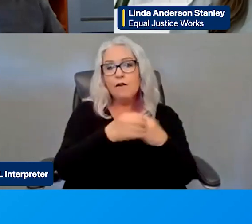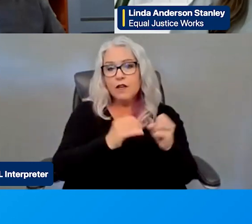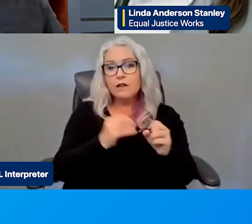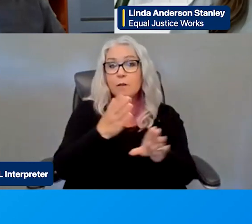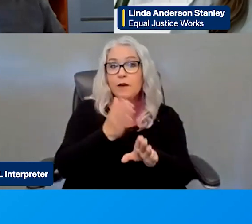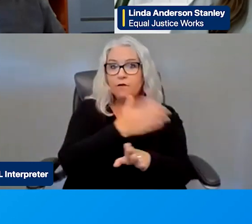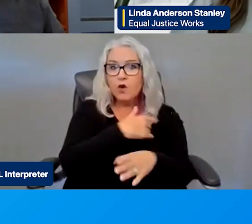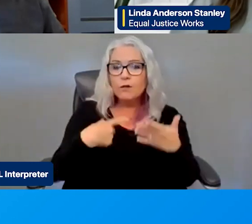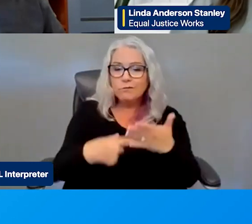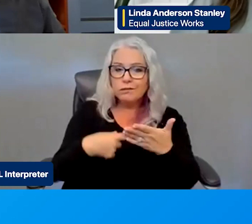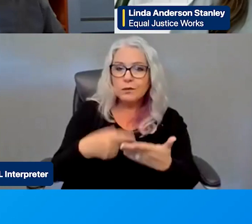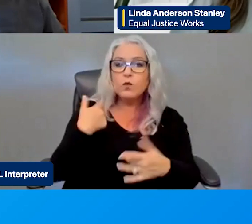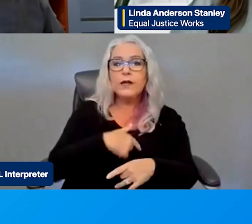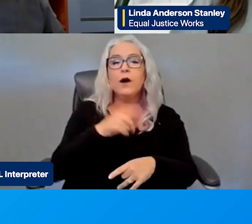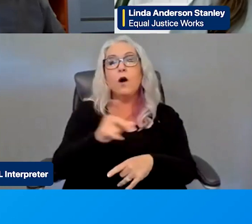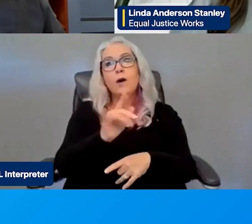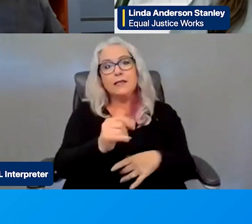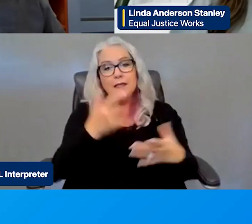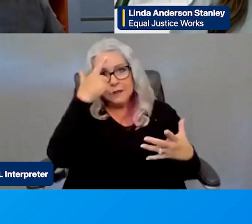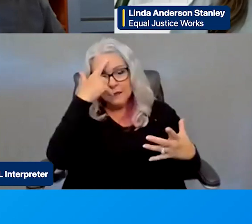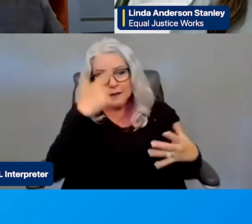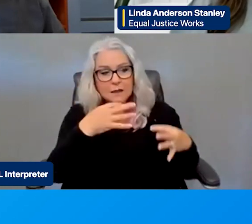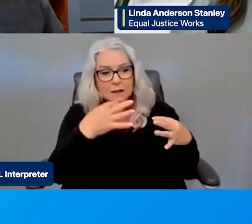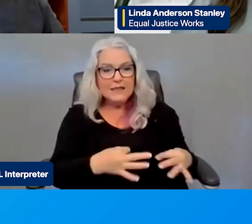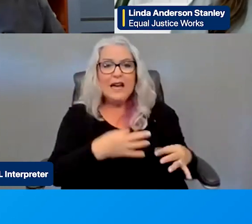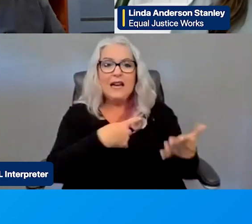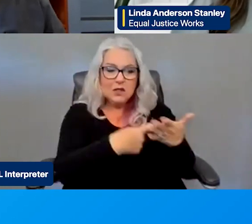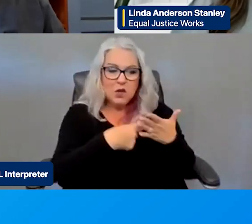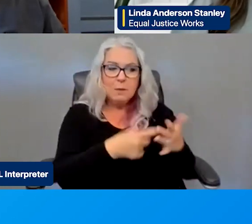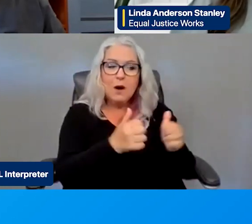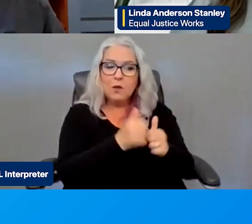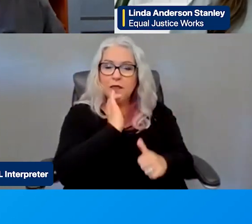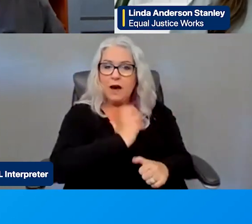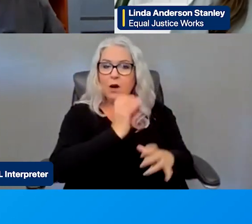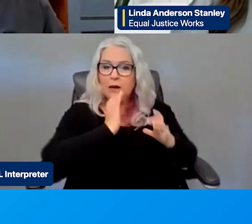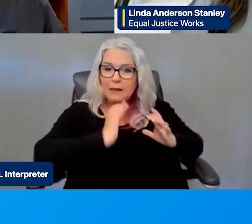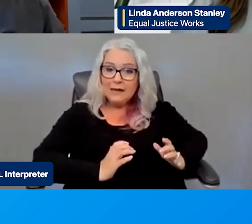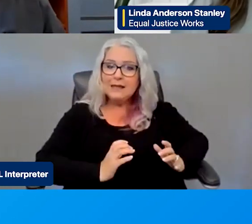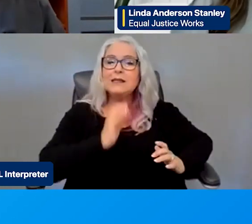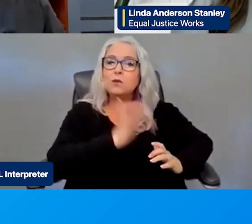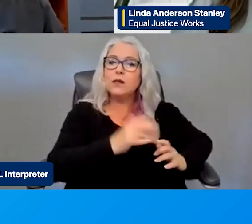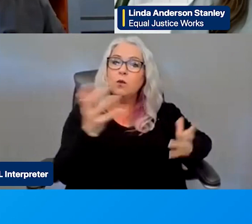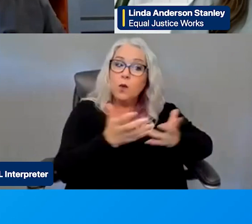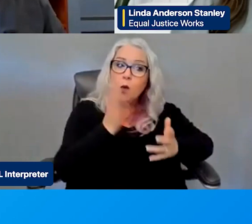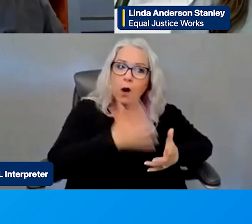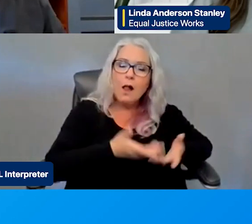the possibility of filing a complaint. And often times that is the moment where the actors are